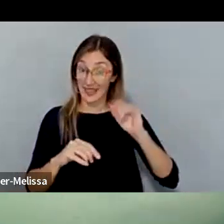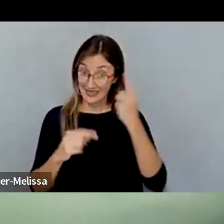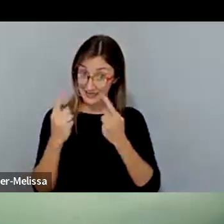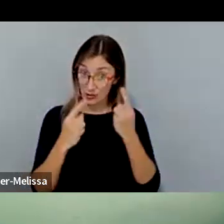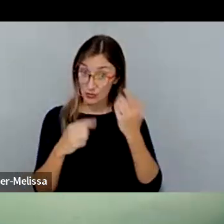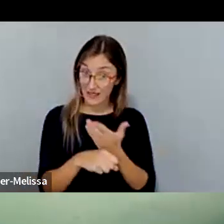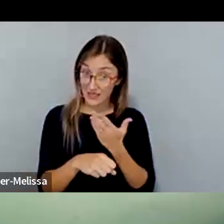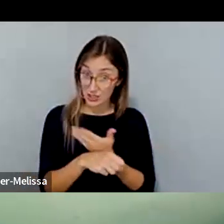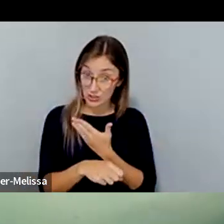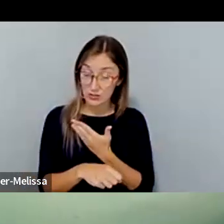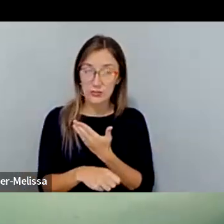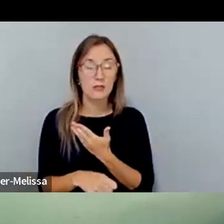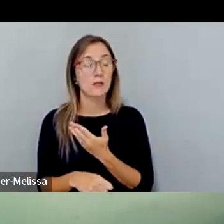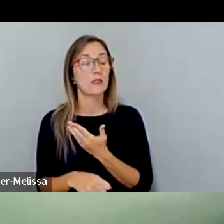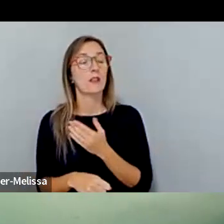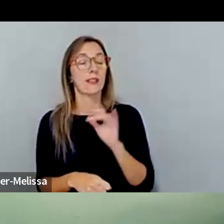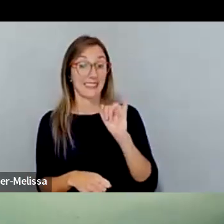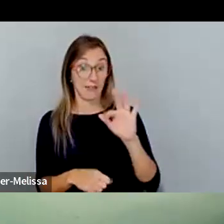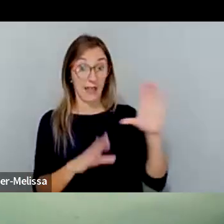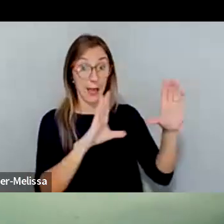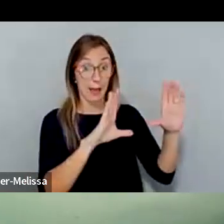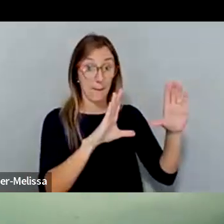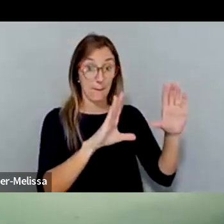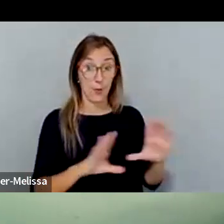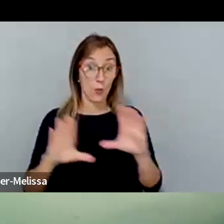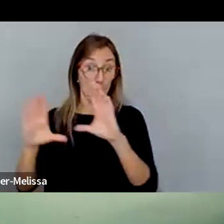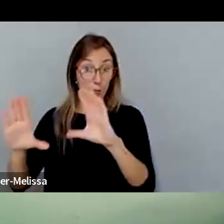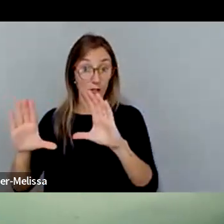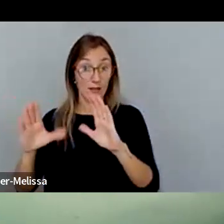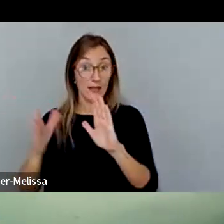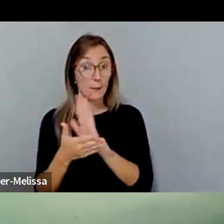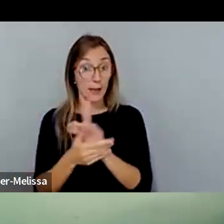I have a question. If business was replacing a paper towel holder, would that be considered a renovation?